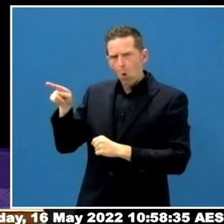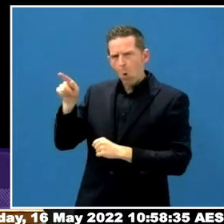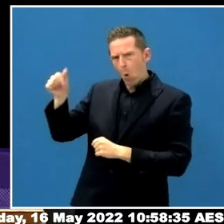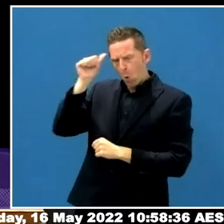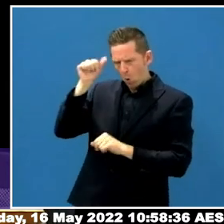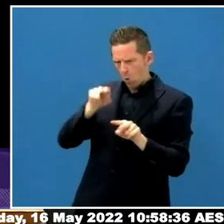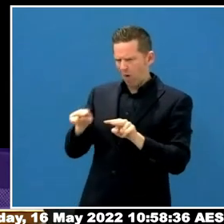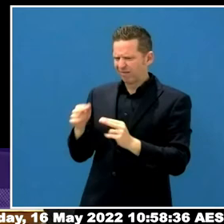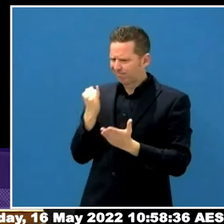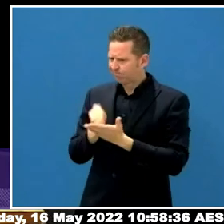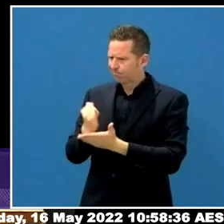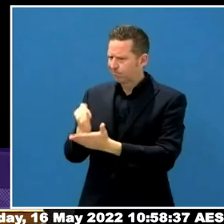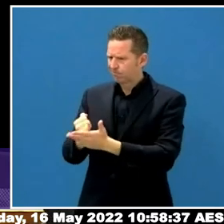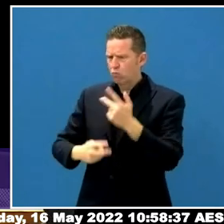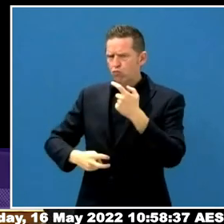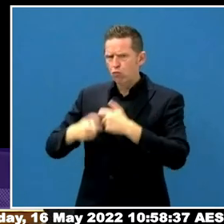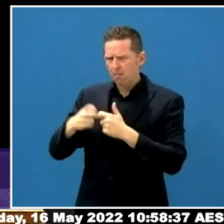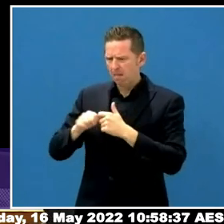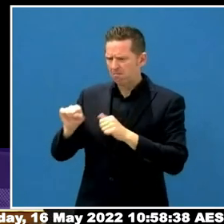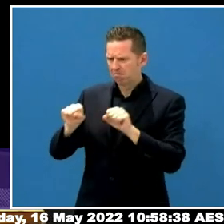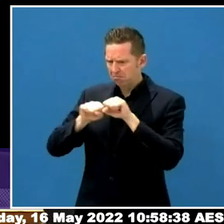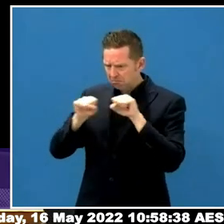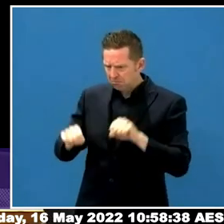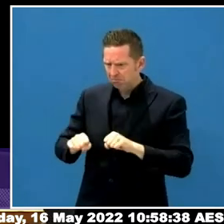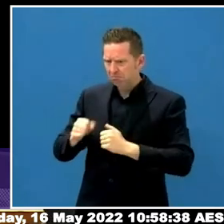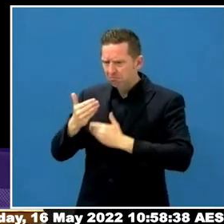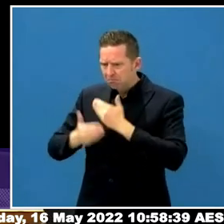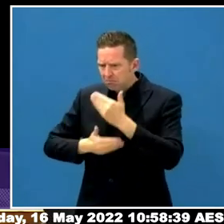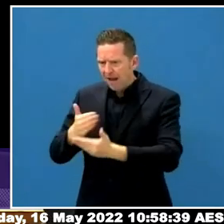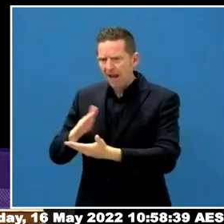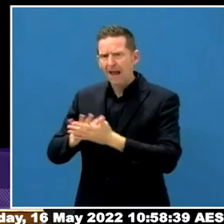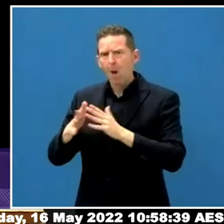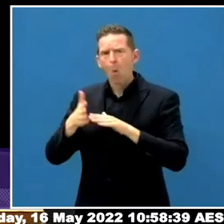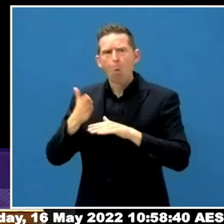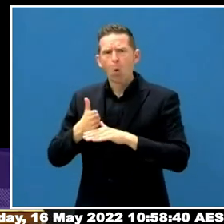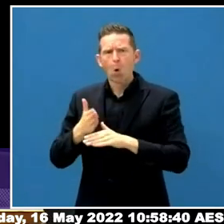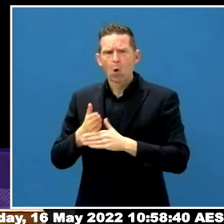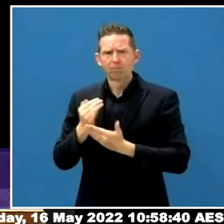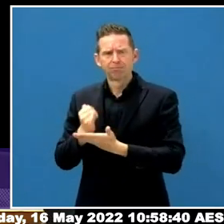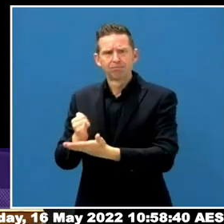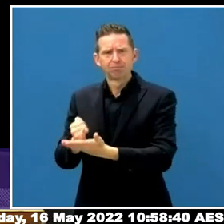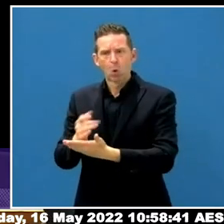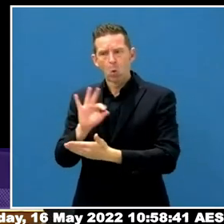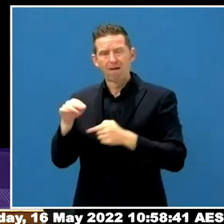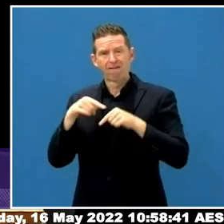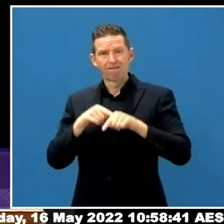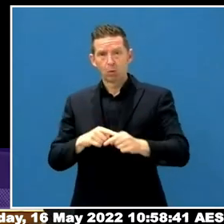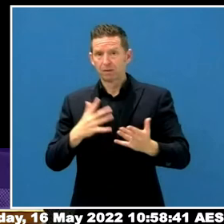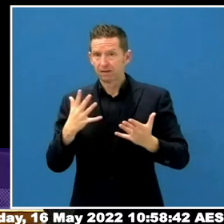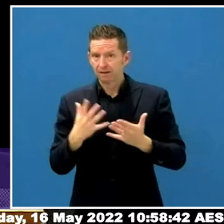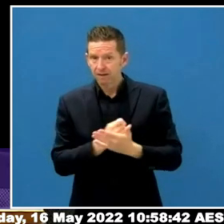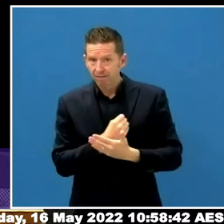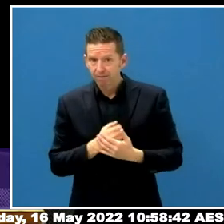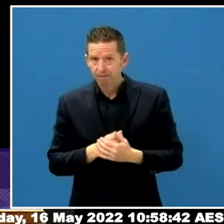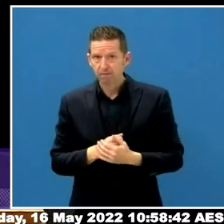the systems, processes and procedures relating to safety compliance and organisational culture.